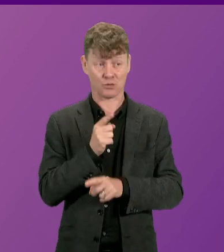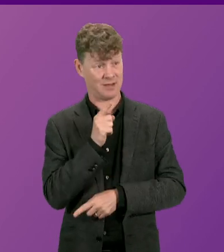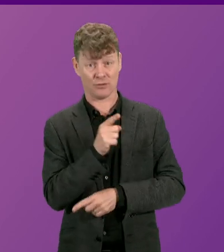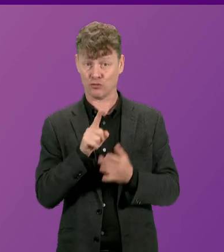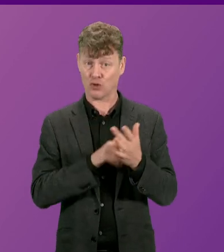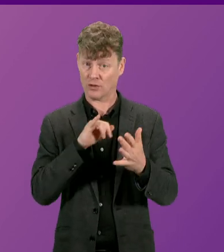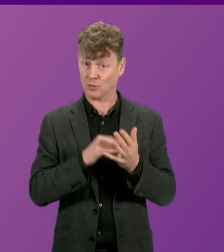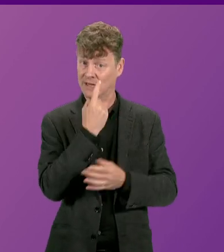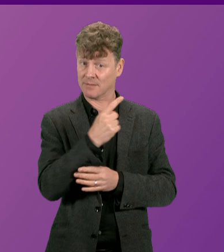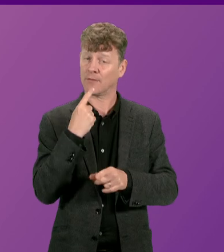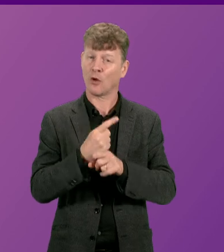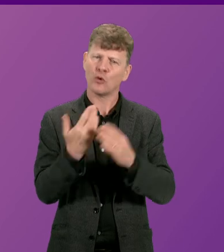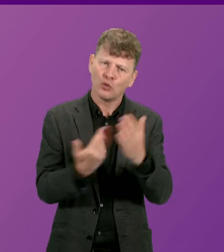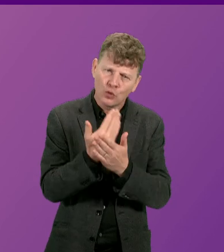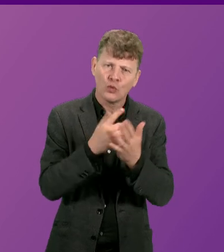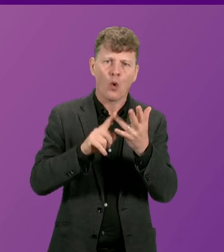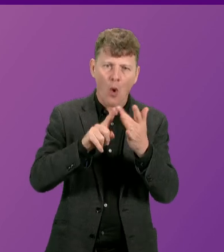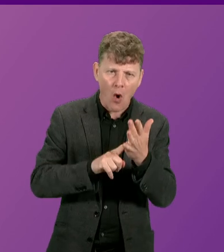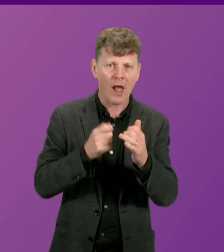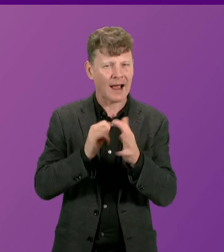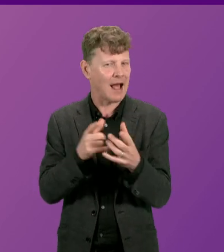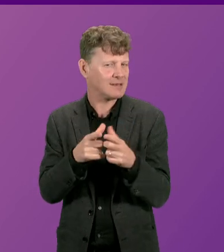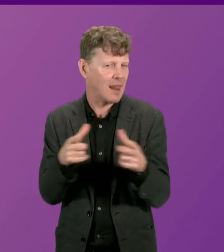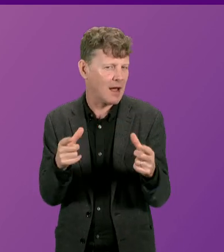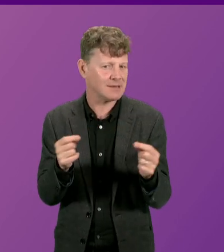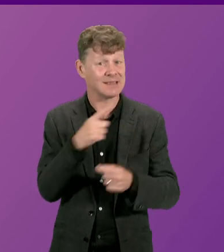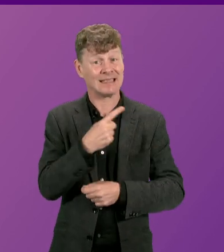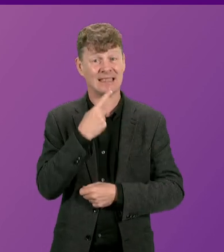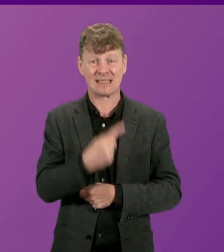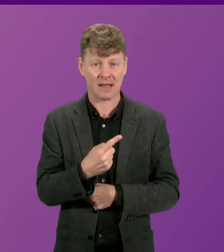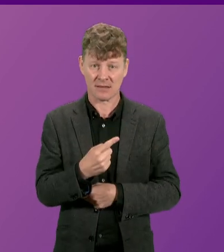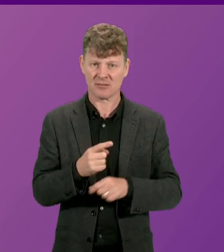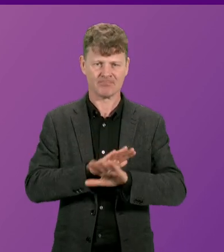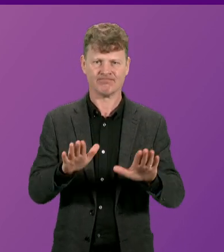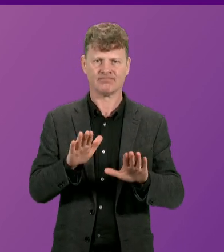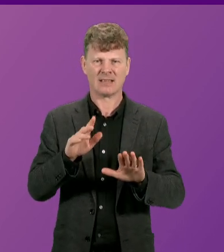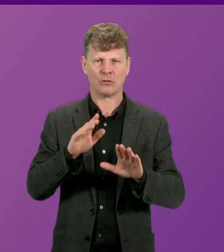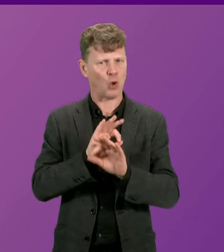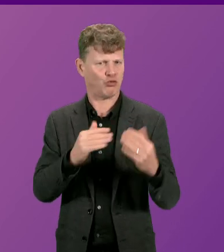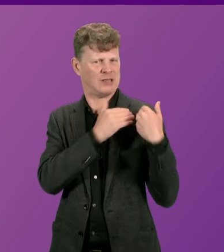speaking about new oil and gas licences, said that the granting of them was “utterly irresponsible”.